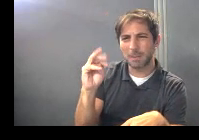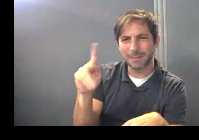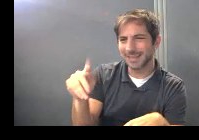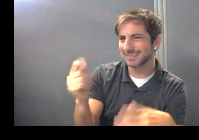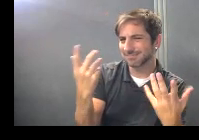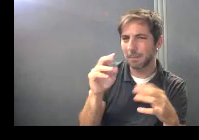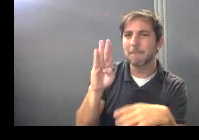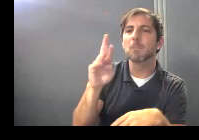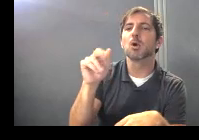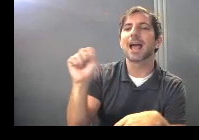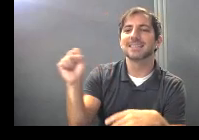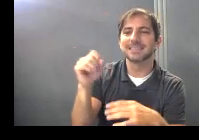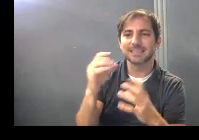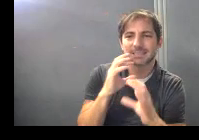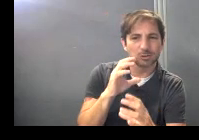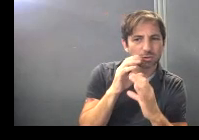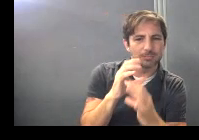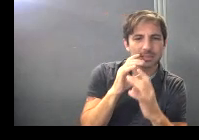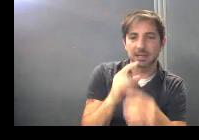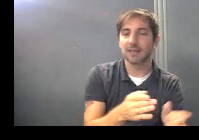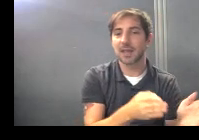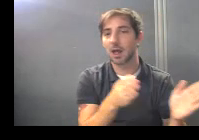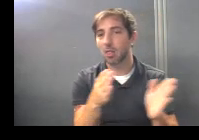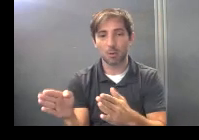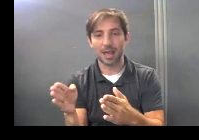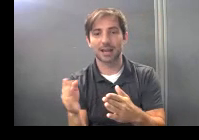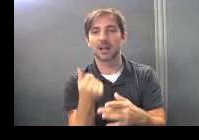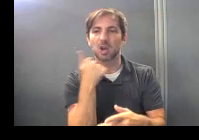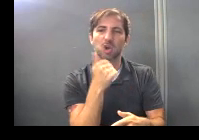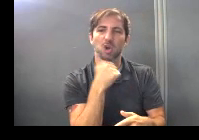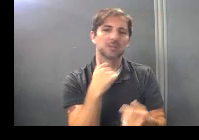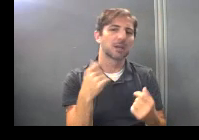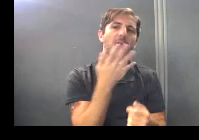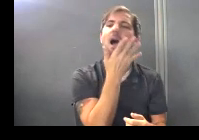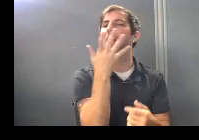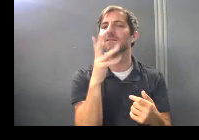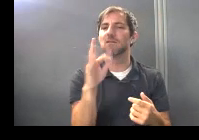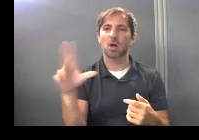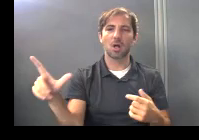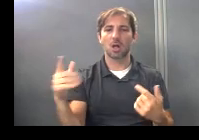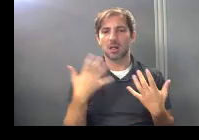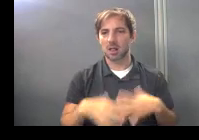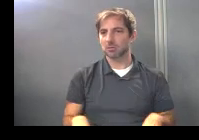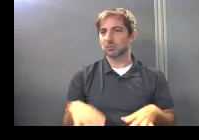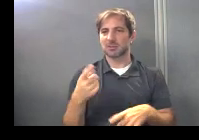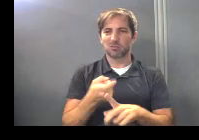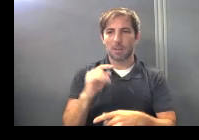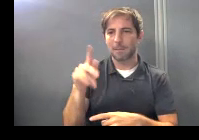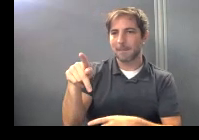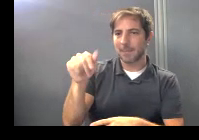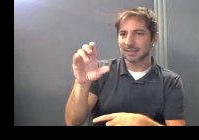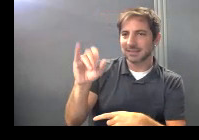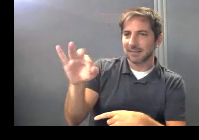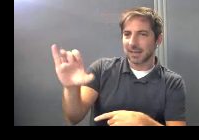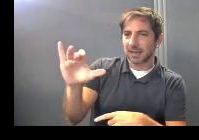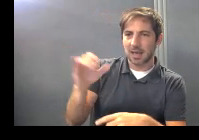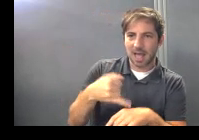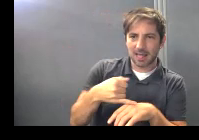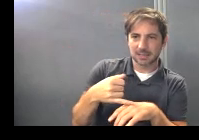ON THE RIGHT, GIRLS IN COLORFUL TRADITIONAL COSTUMES.